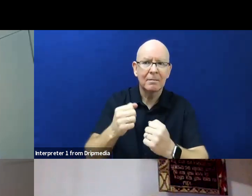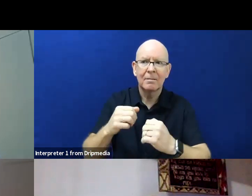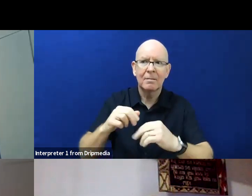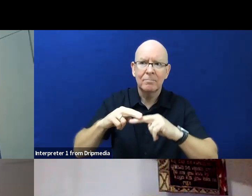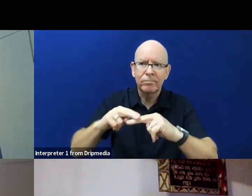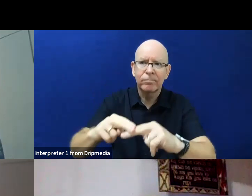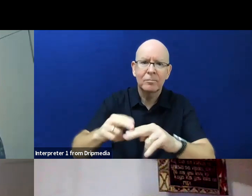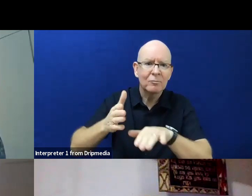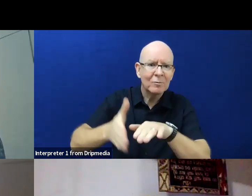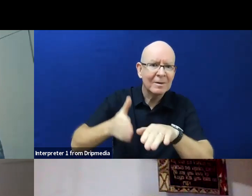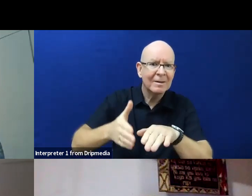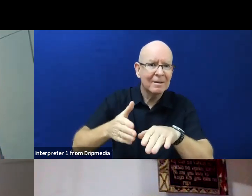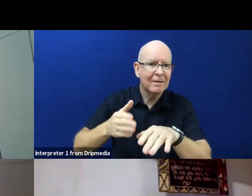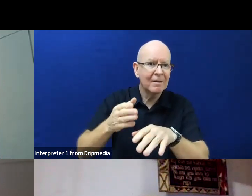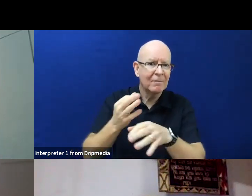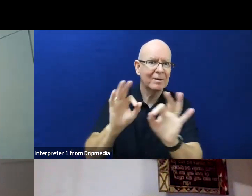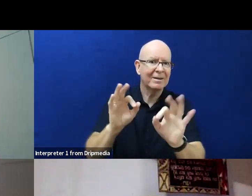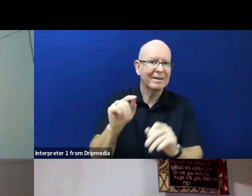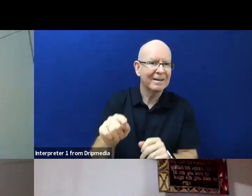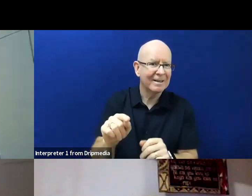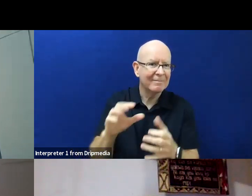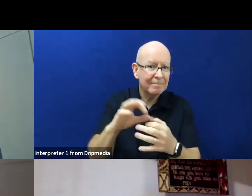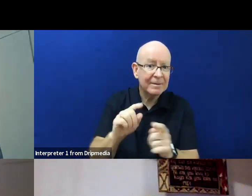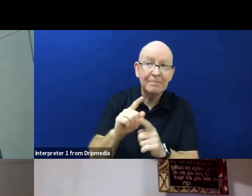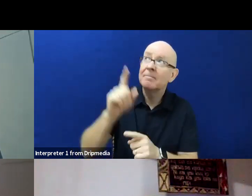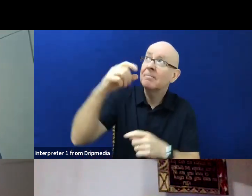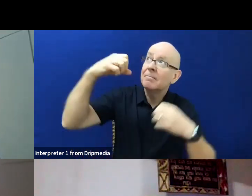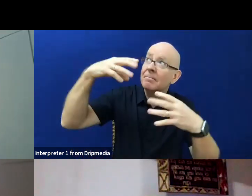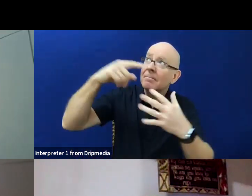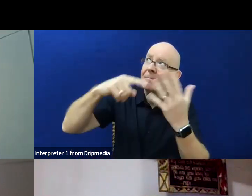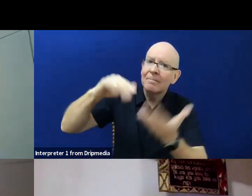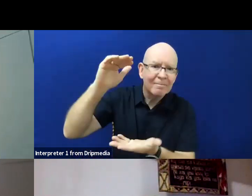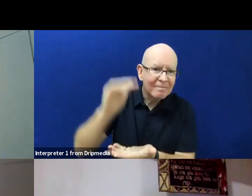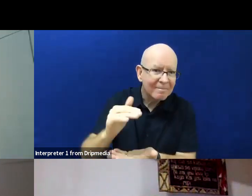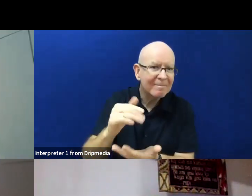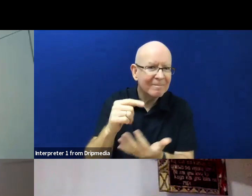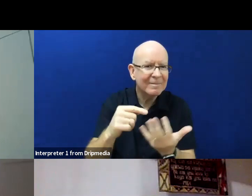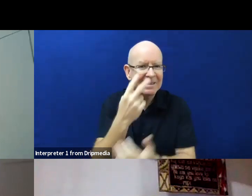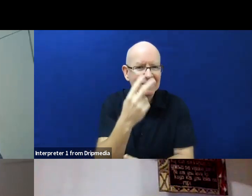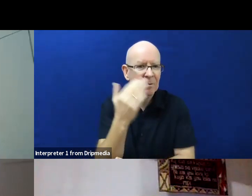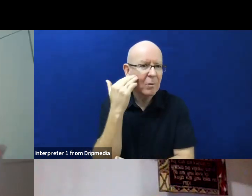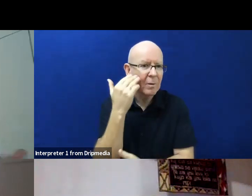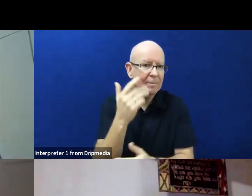there is a disability top-up which tomorrow could become a disability allowance but today